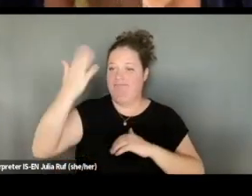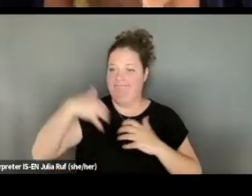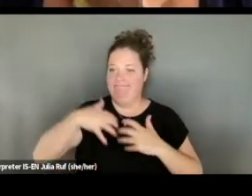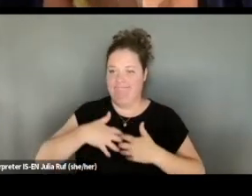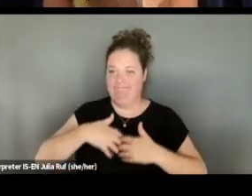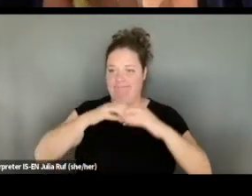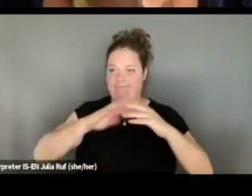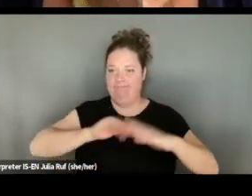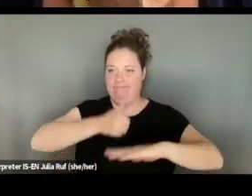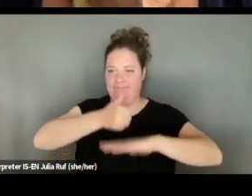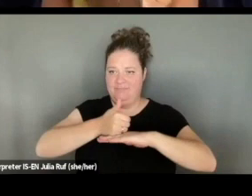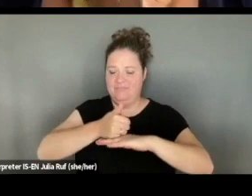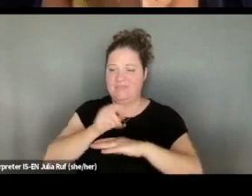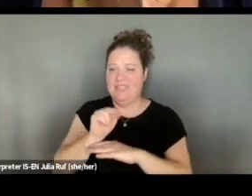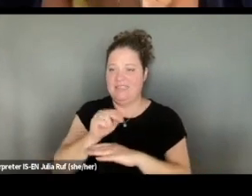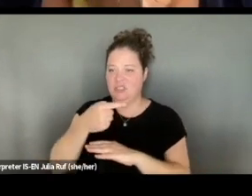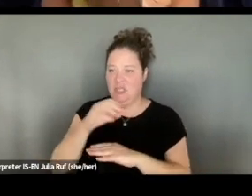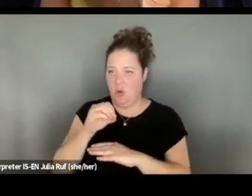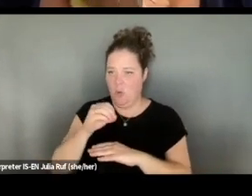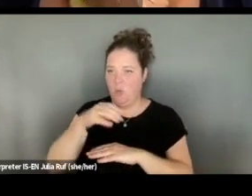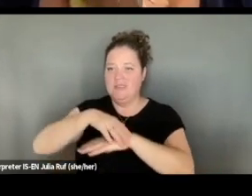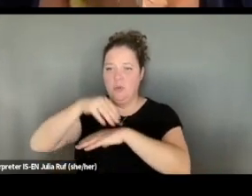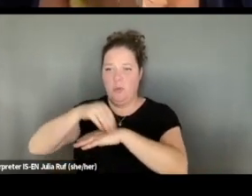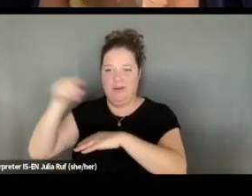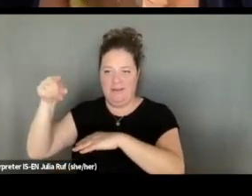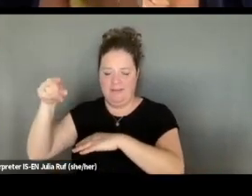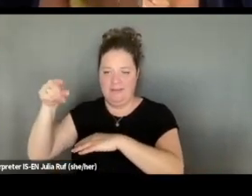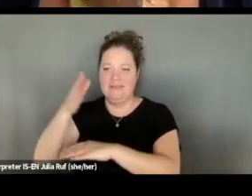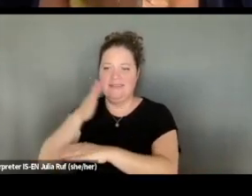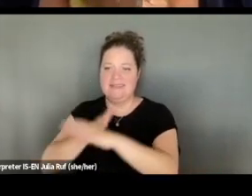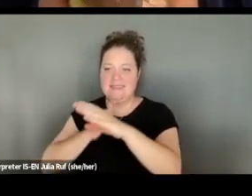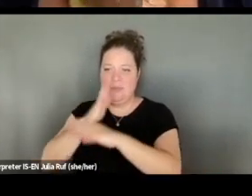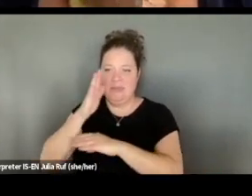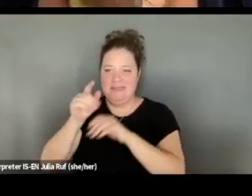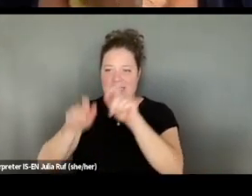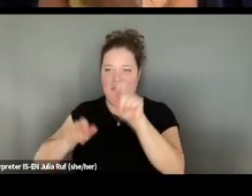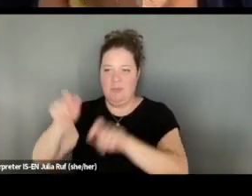organization founded by the disability movement in Sweden.